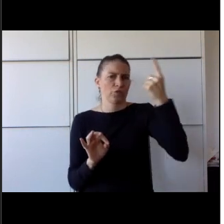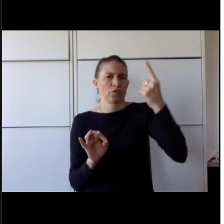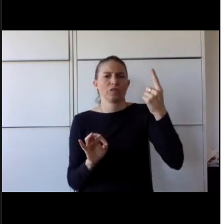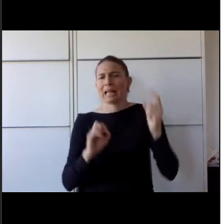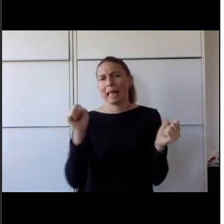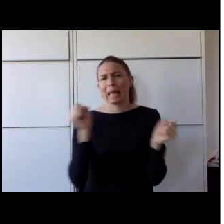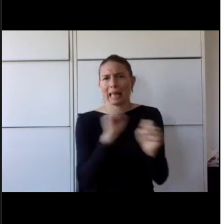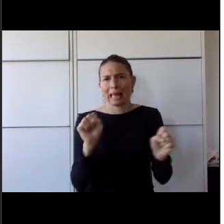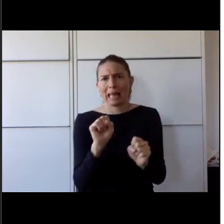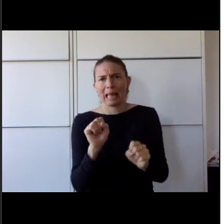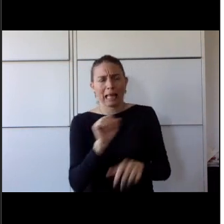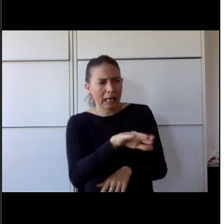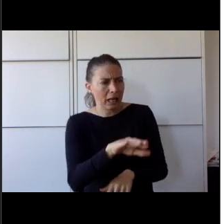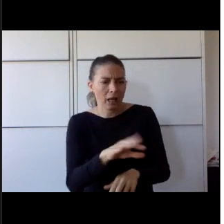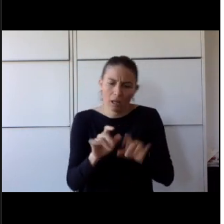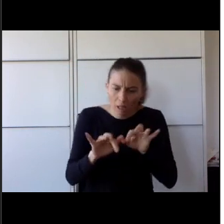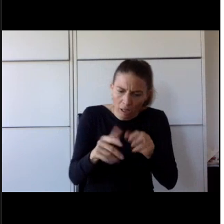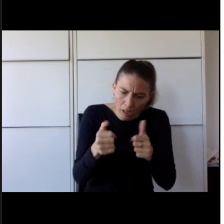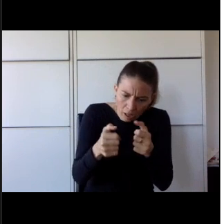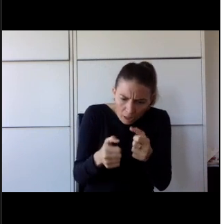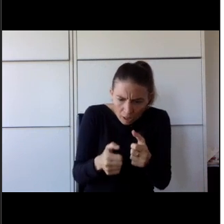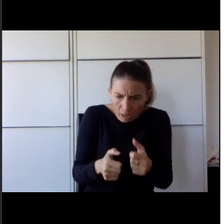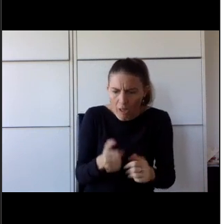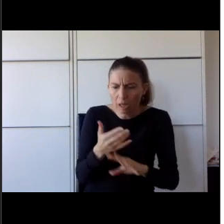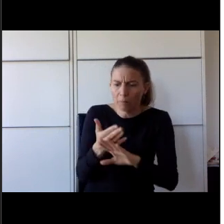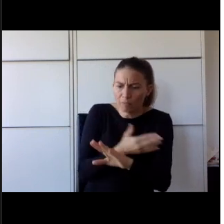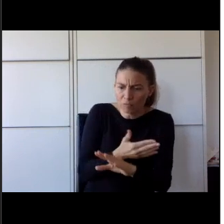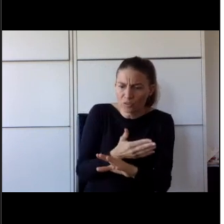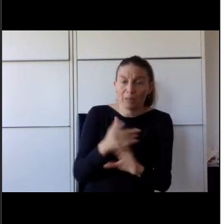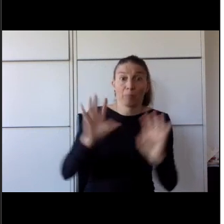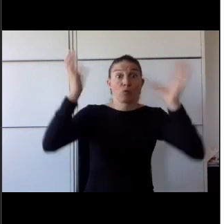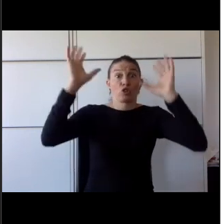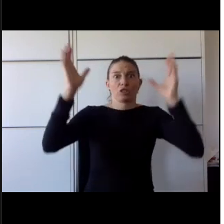and to ensure this, it shouldn't rely on administrative provisions.